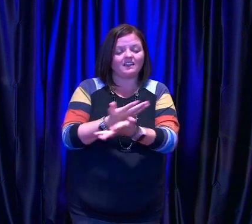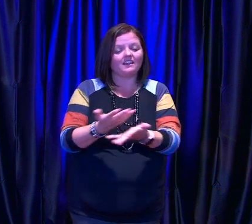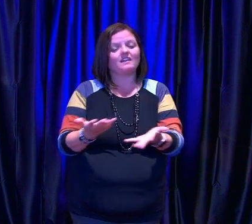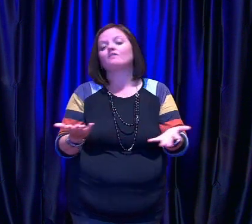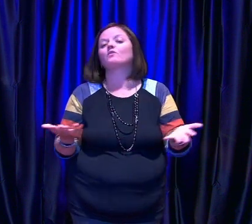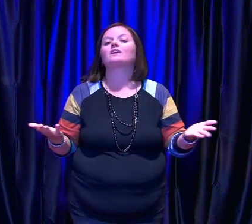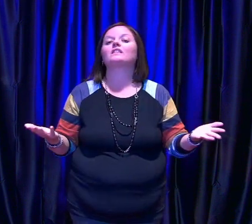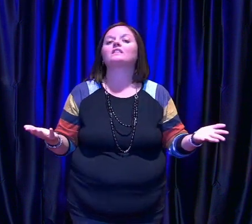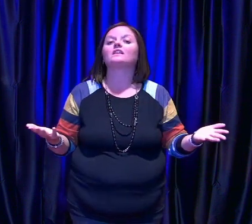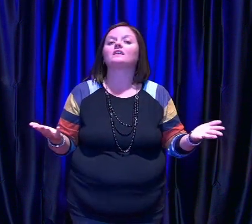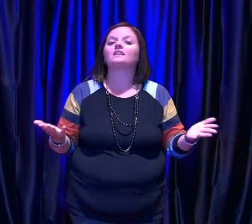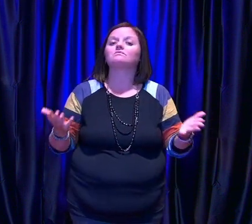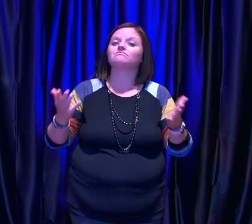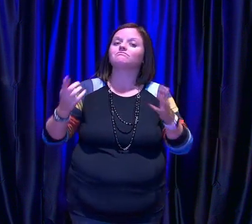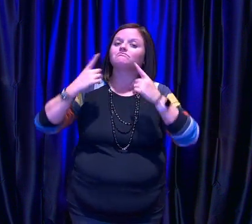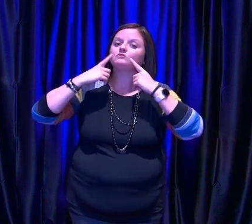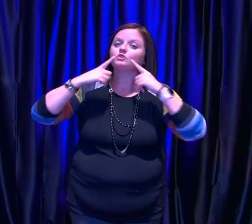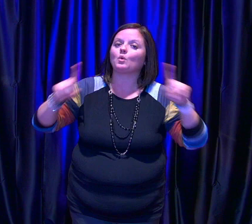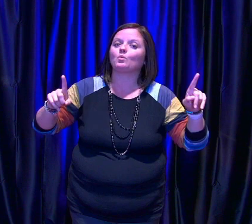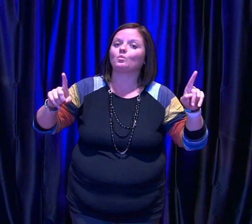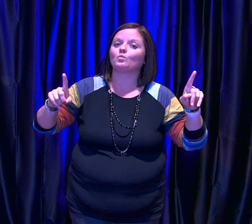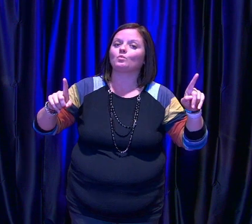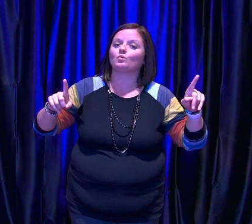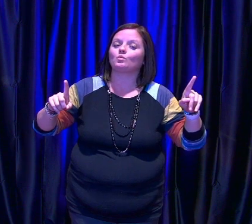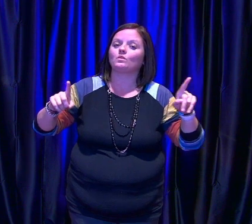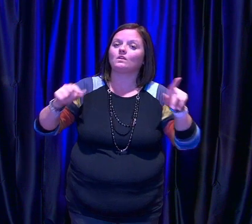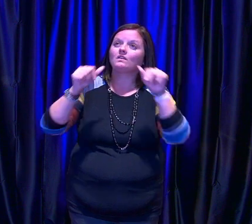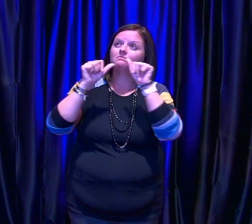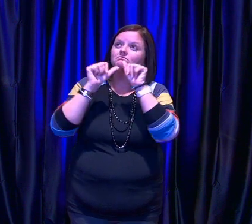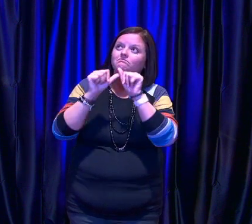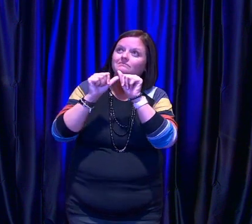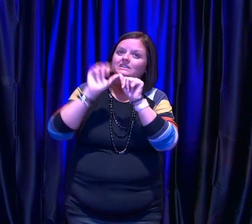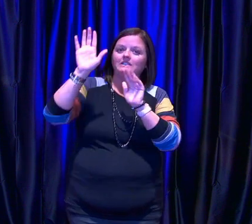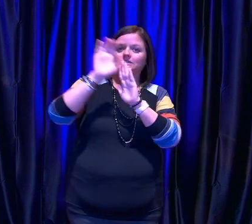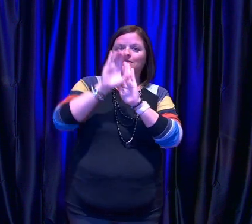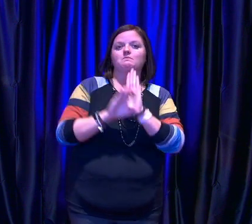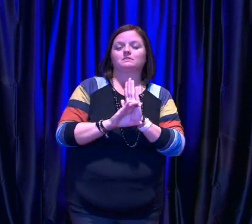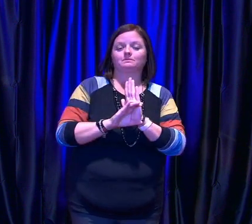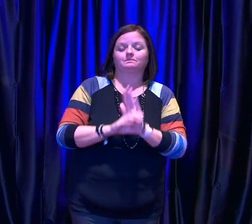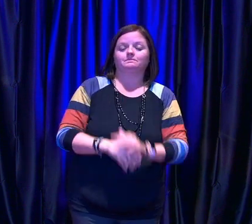is a go as far as keeping God's commandments